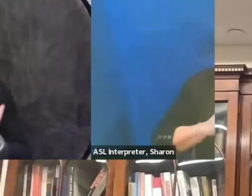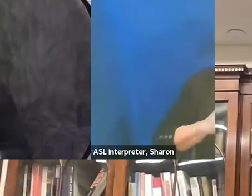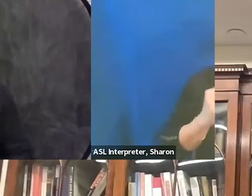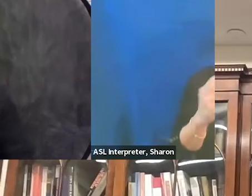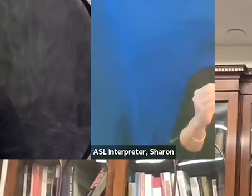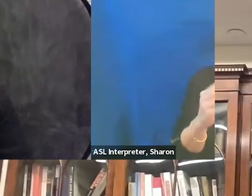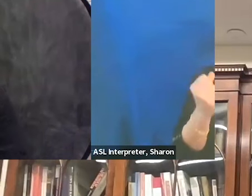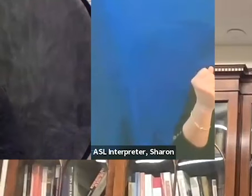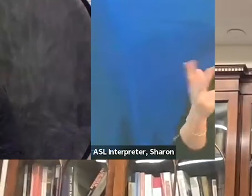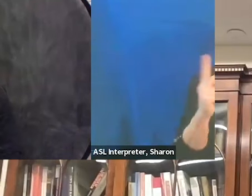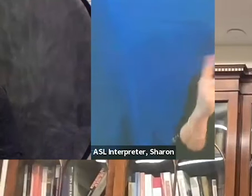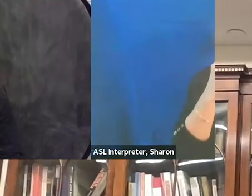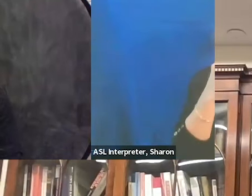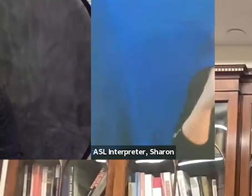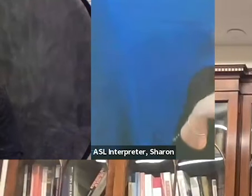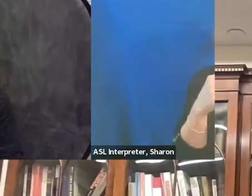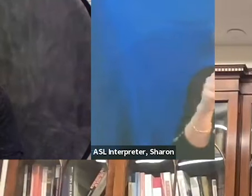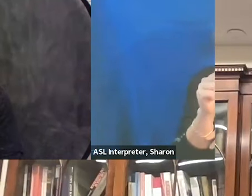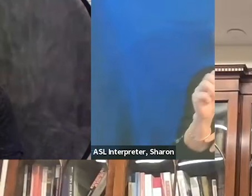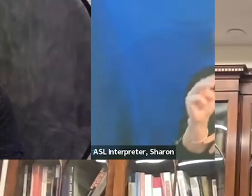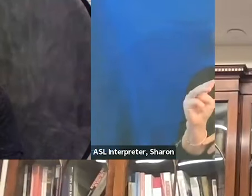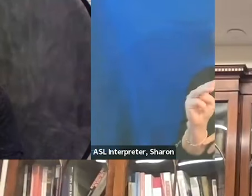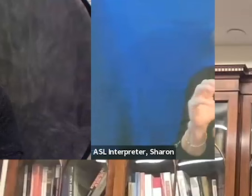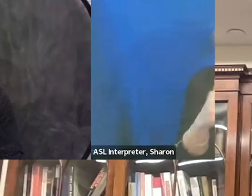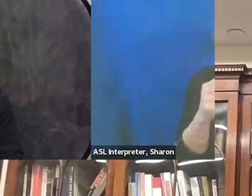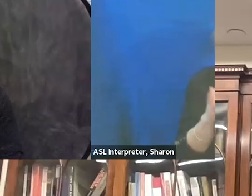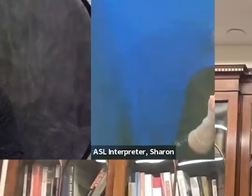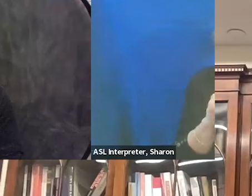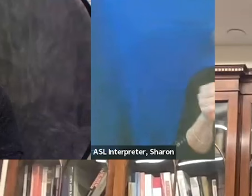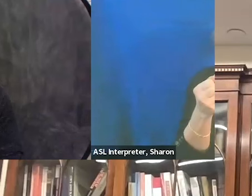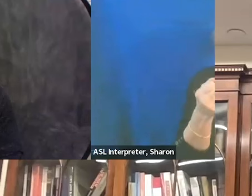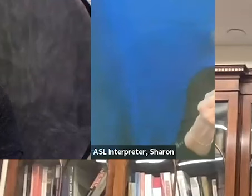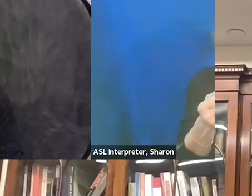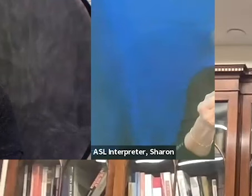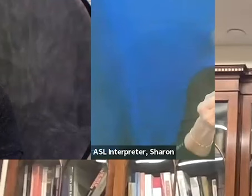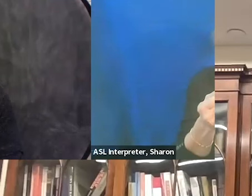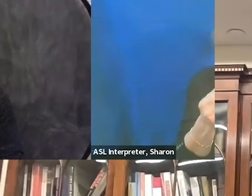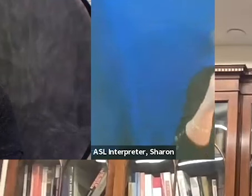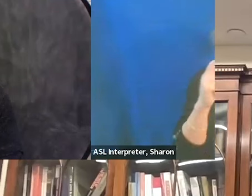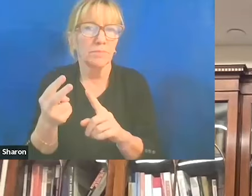How do you think social media has impacted the landscape of anti-Semitism,